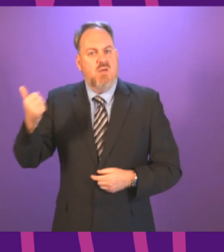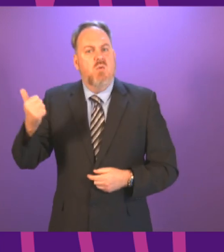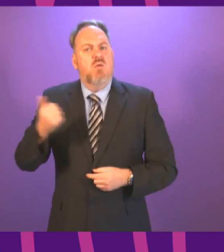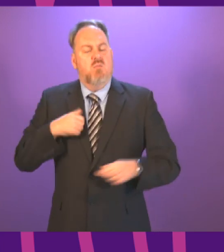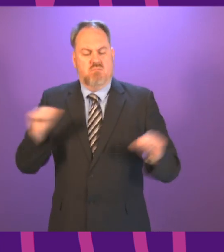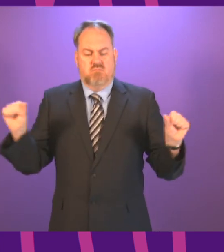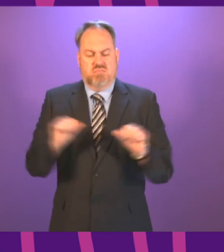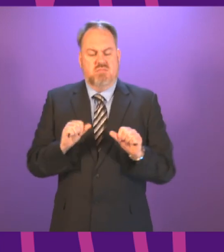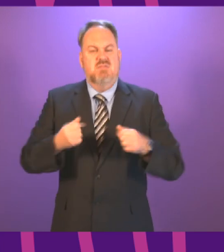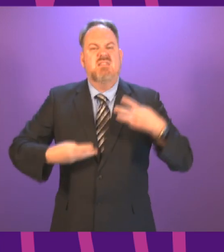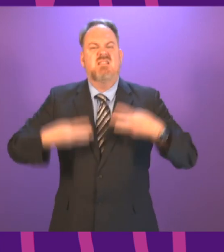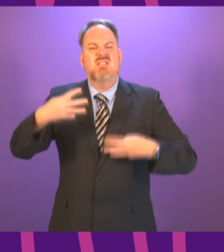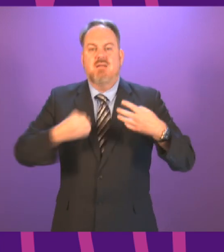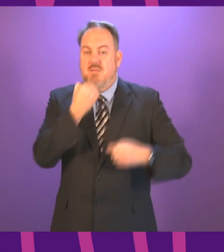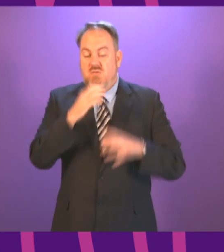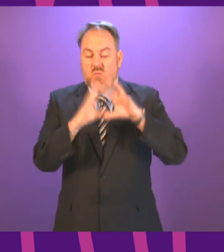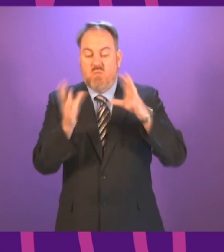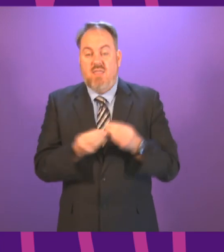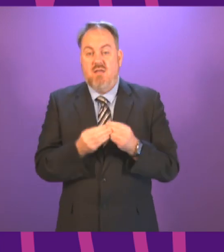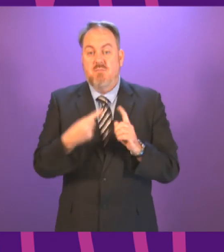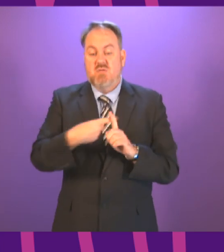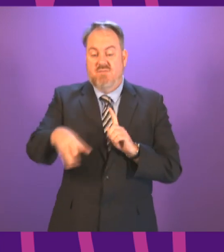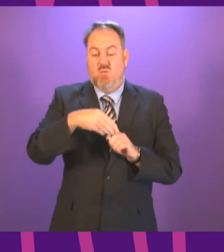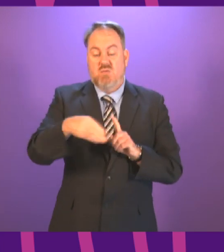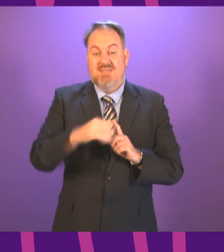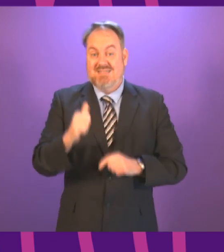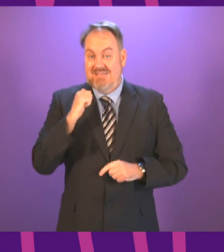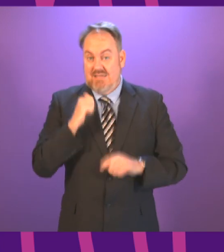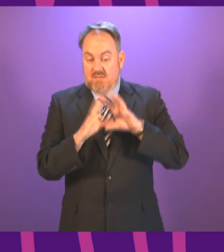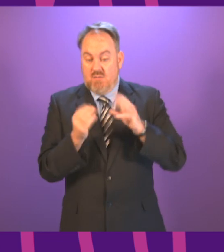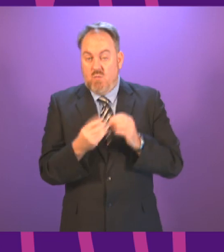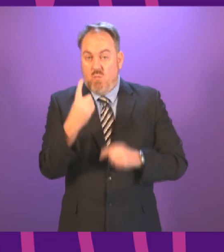a short update on today’s statistics. The total number of positive cases reported yesterday